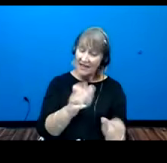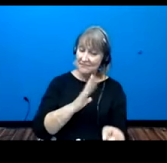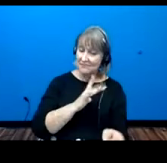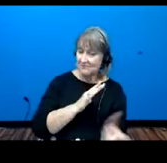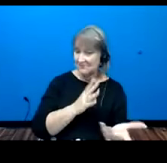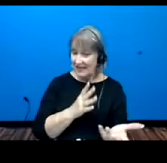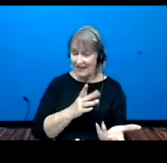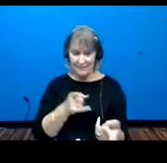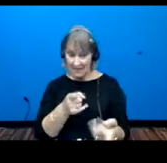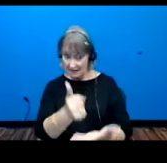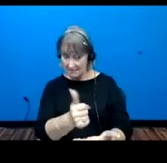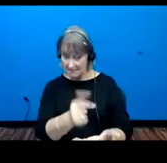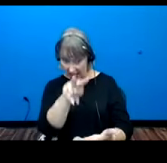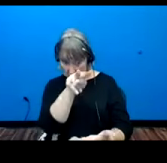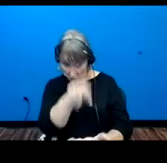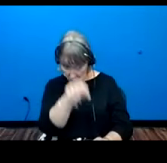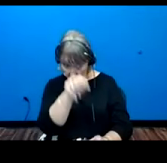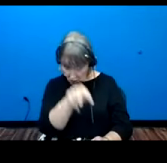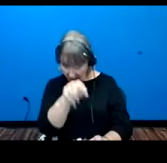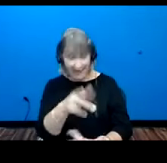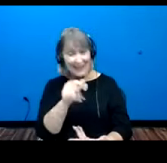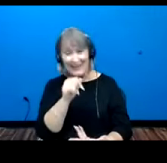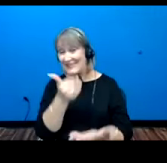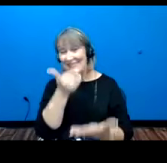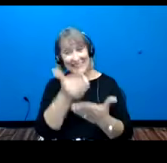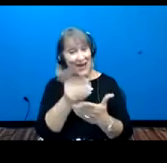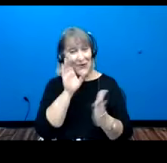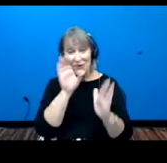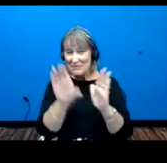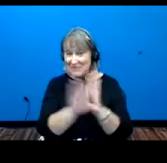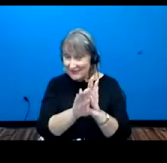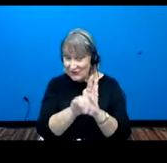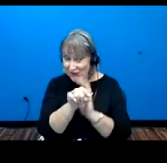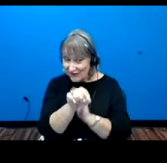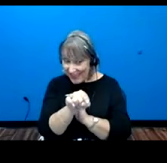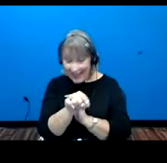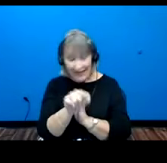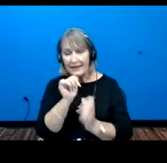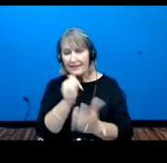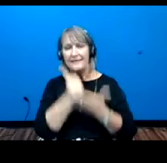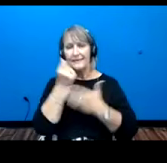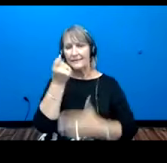but not necessarily if they don't align directly with what's being conveyed in the text.